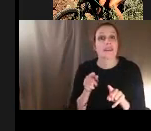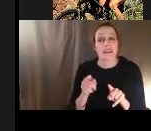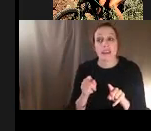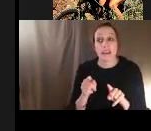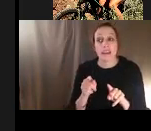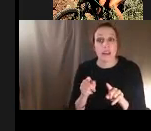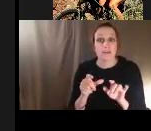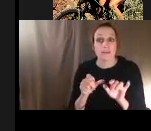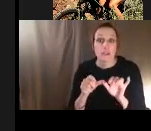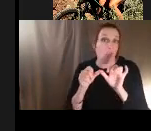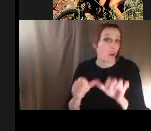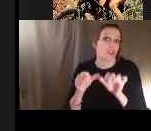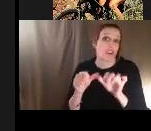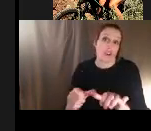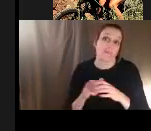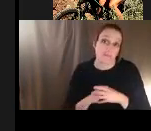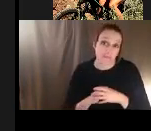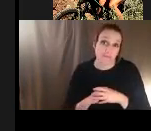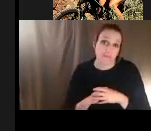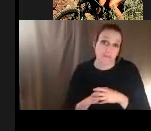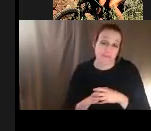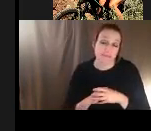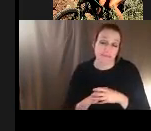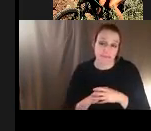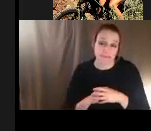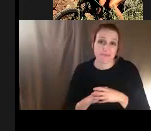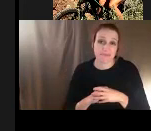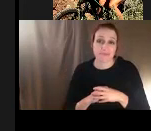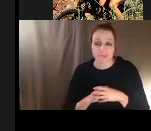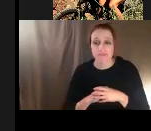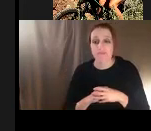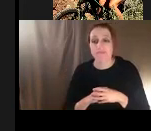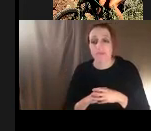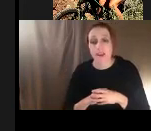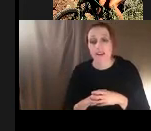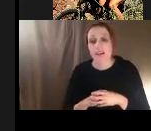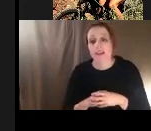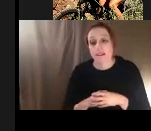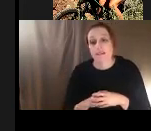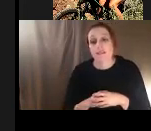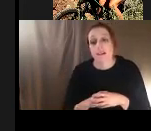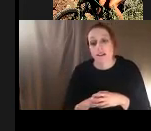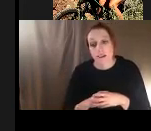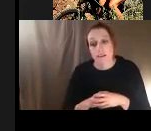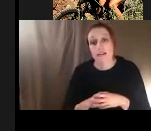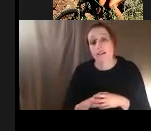Depending on what that experience is, if it involves another human, it could also involve a sense